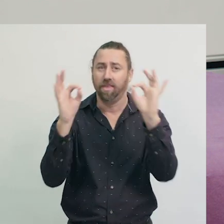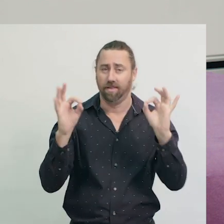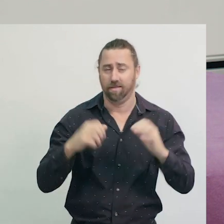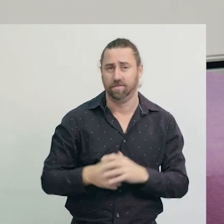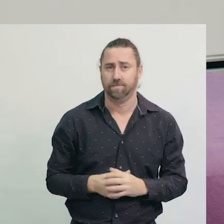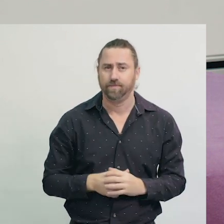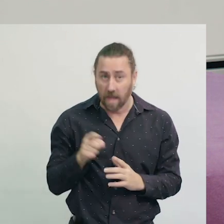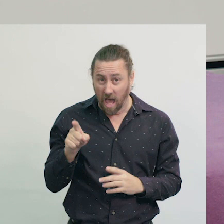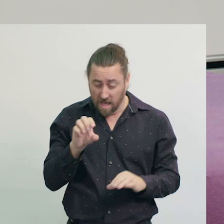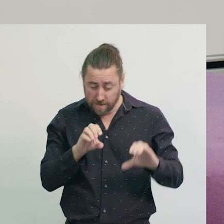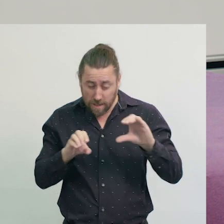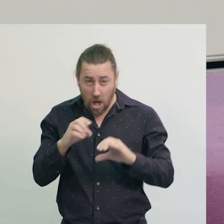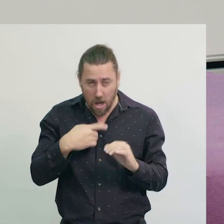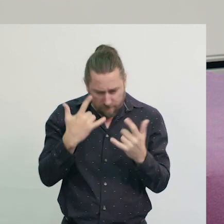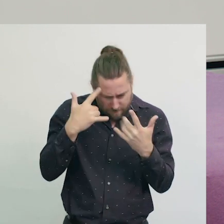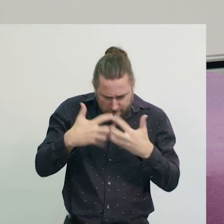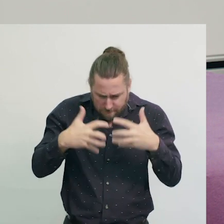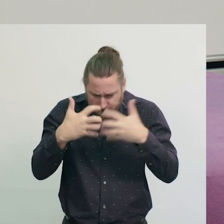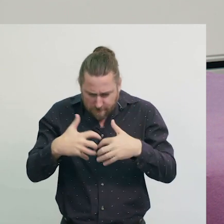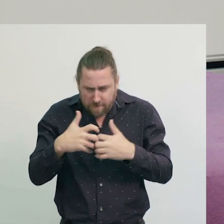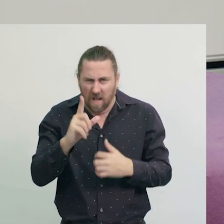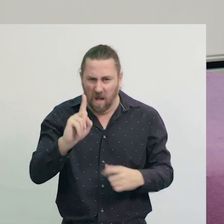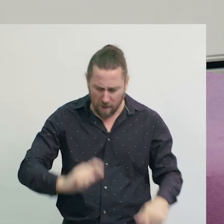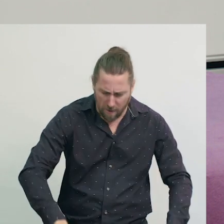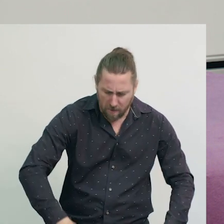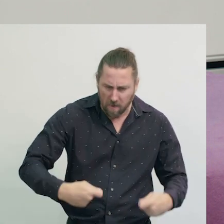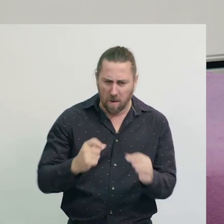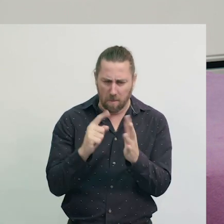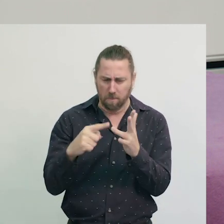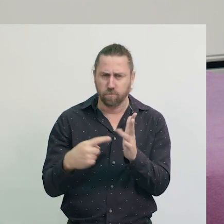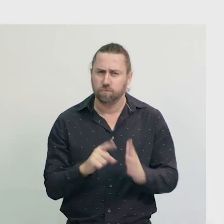Scientists also had to carefully consider shoes for the astronauts.